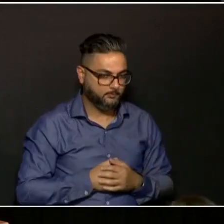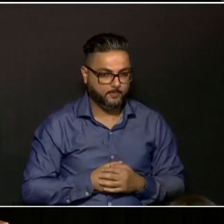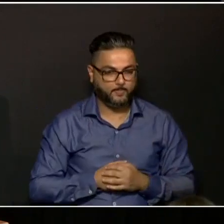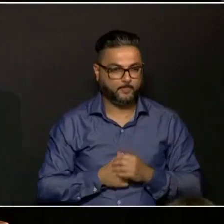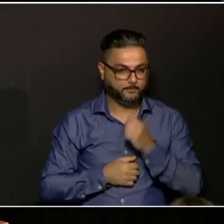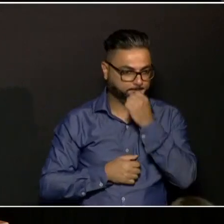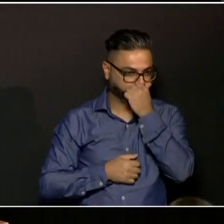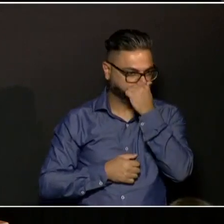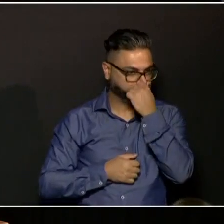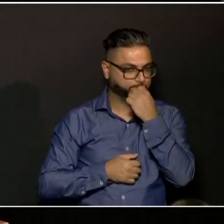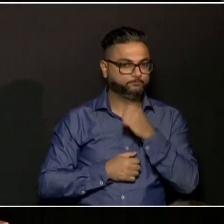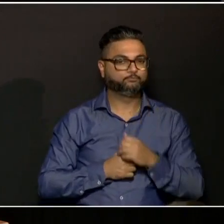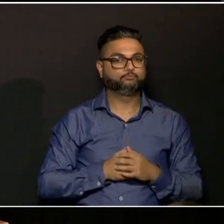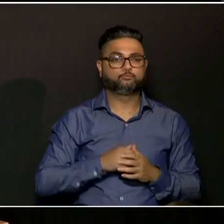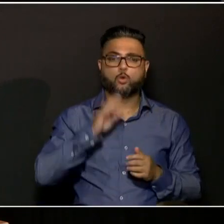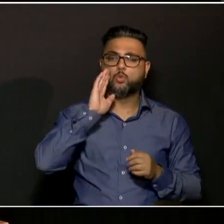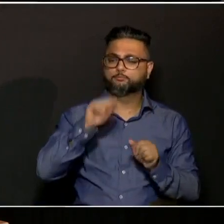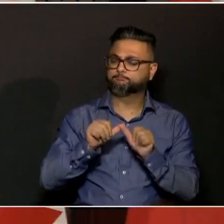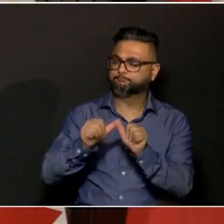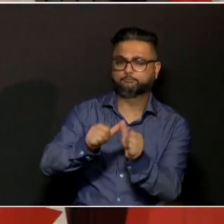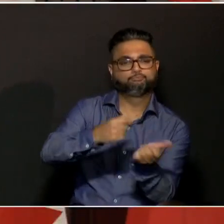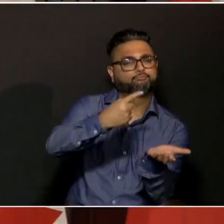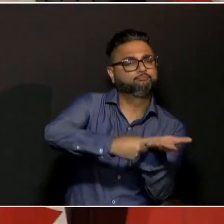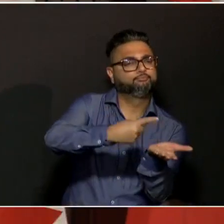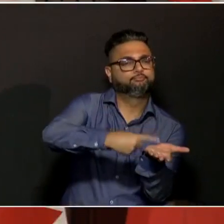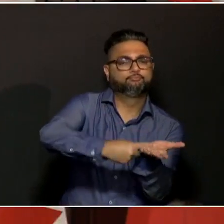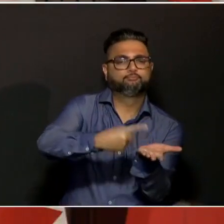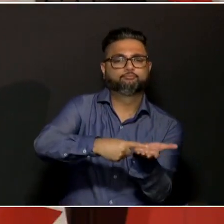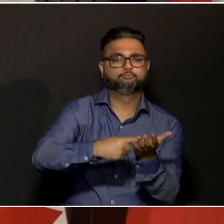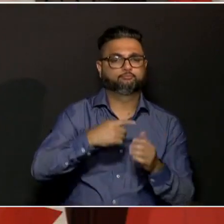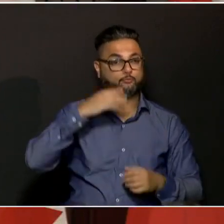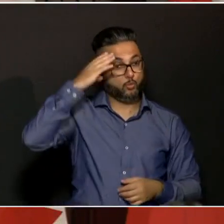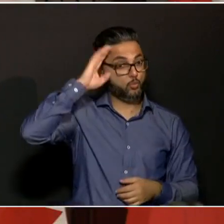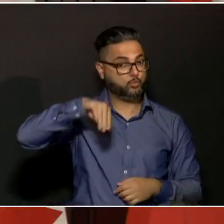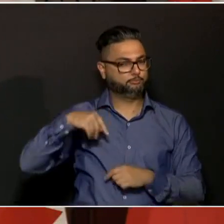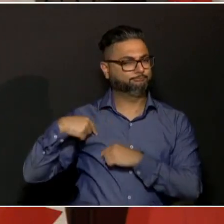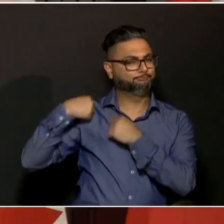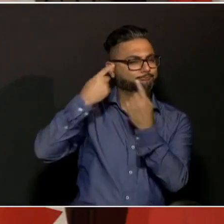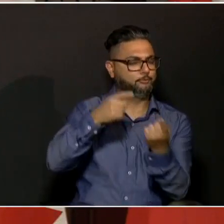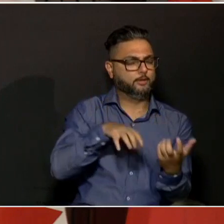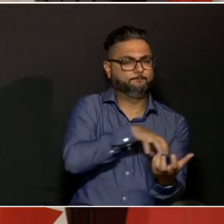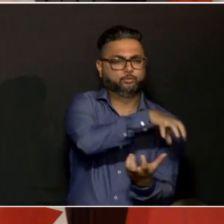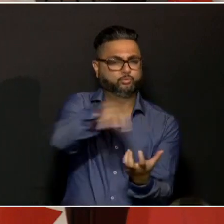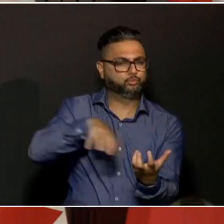I will pass this over to Minister of Health. Of course we will continue to talk about it